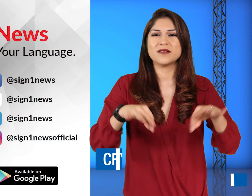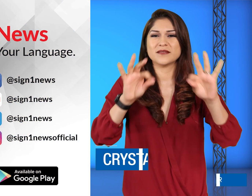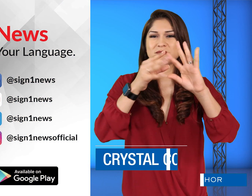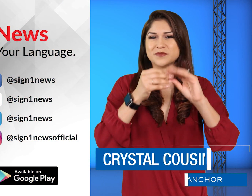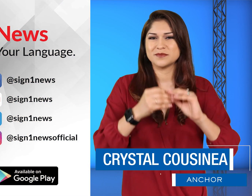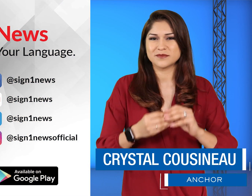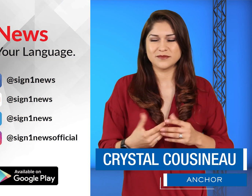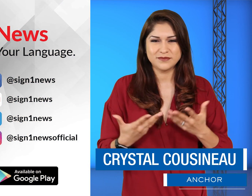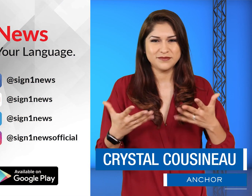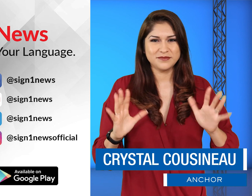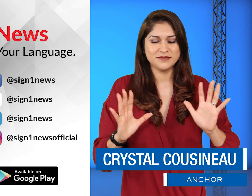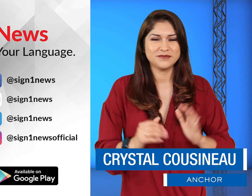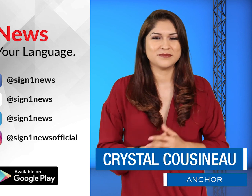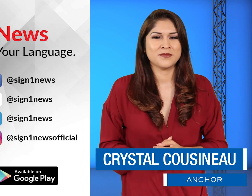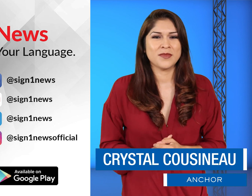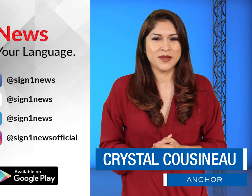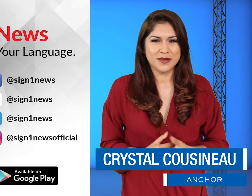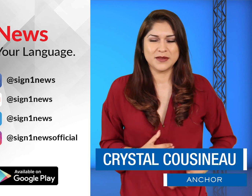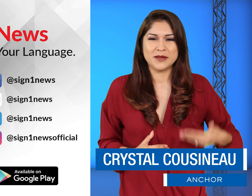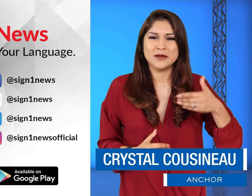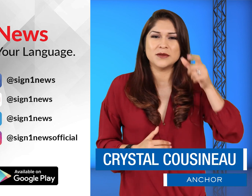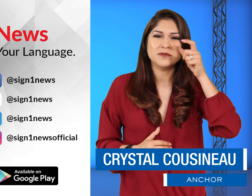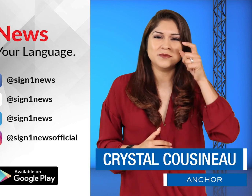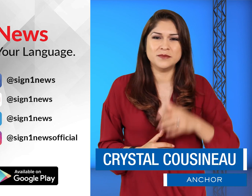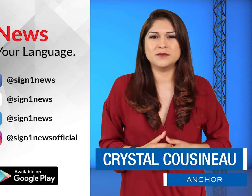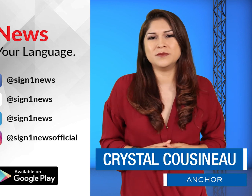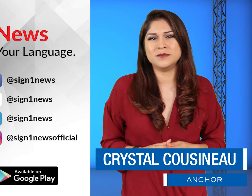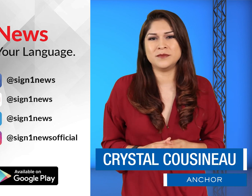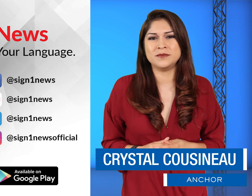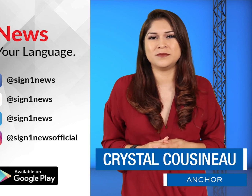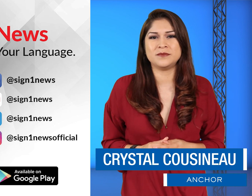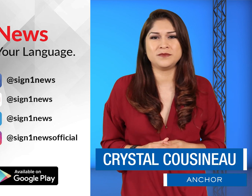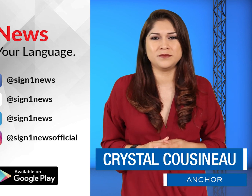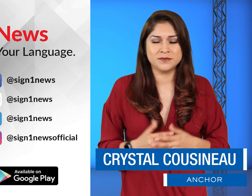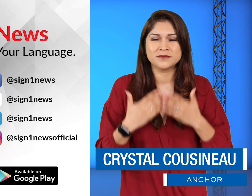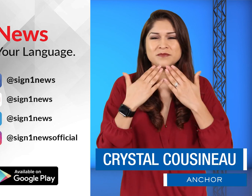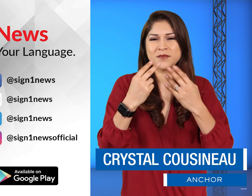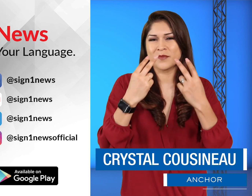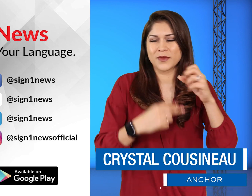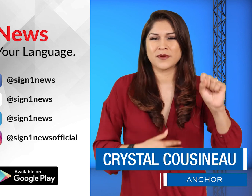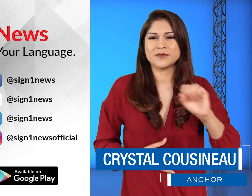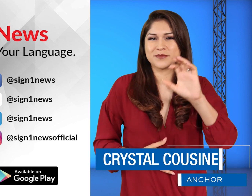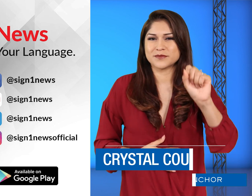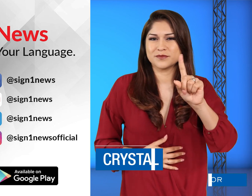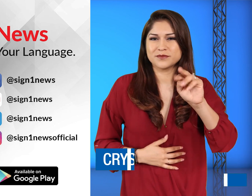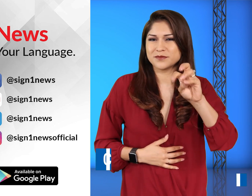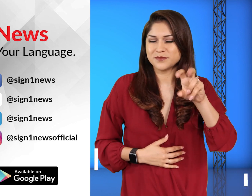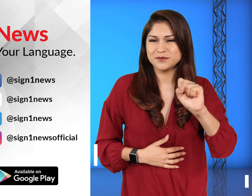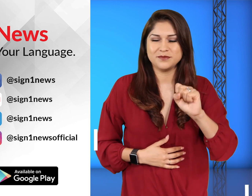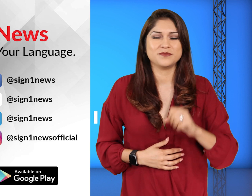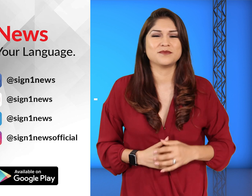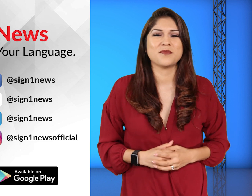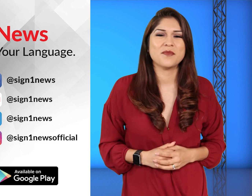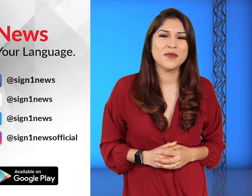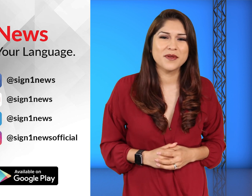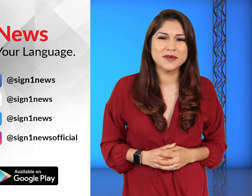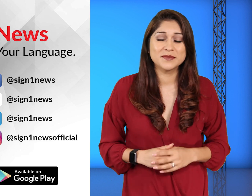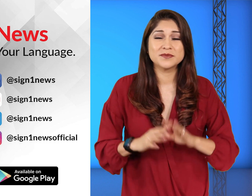And those are your top stories for today. I'm Crystal Cousineau. Thank you for watching Sign1News.